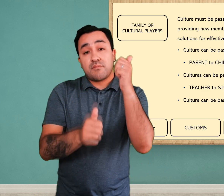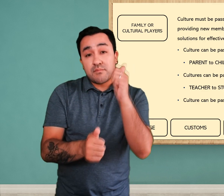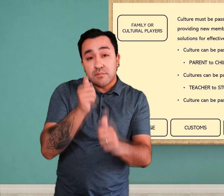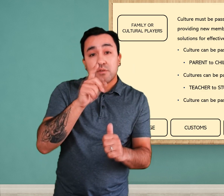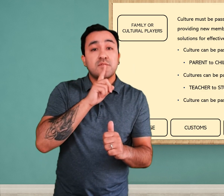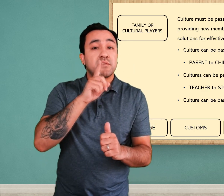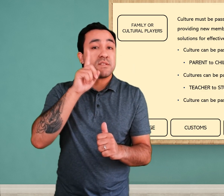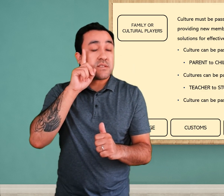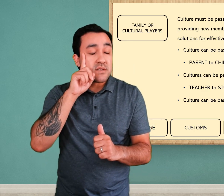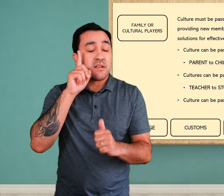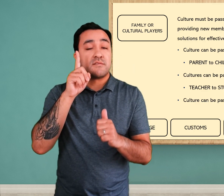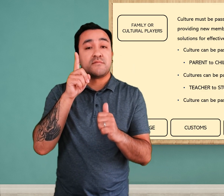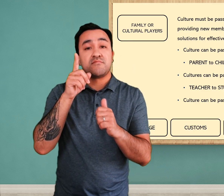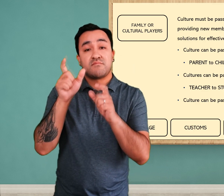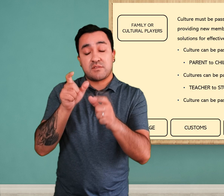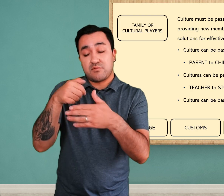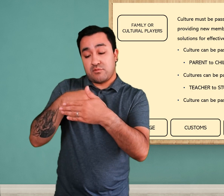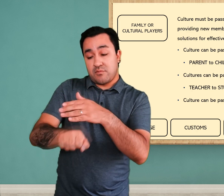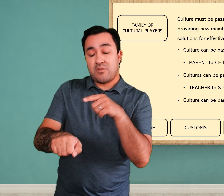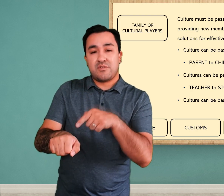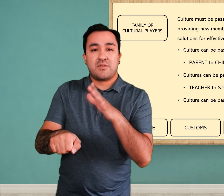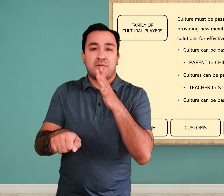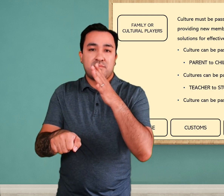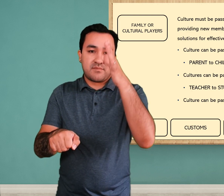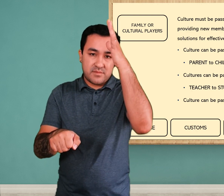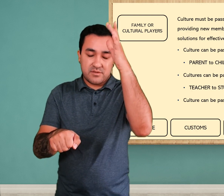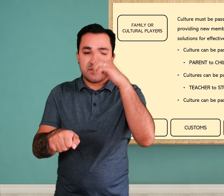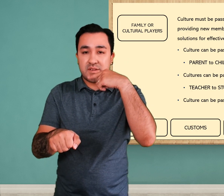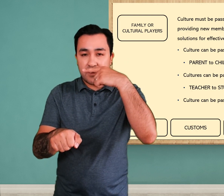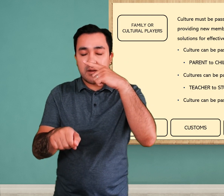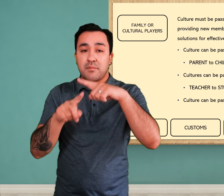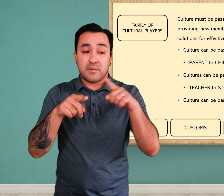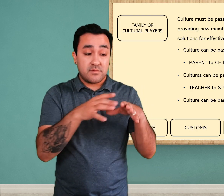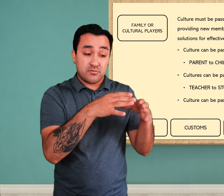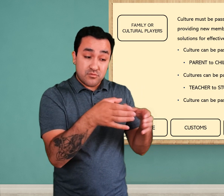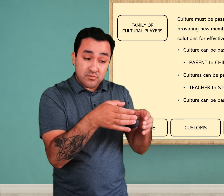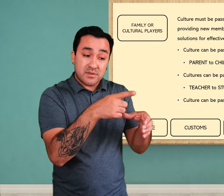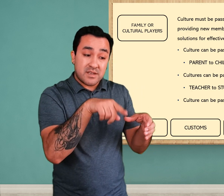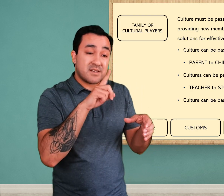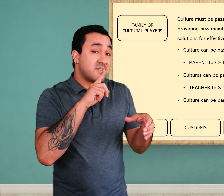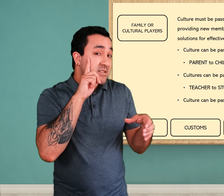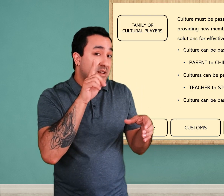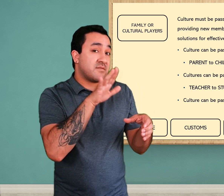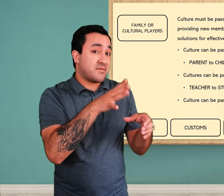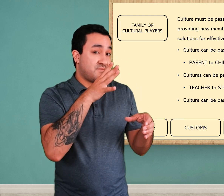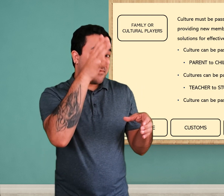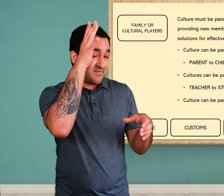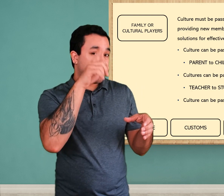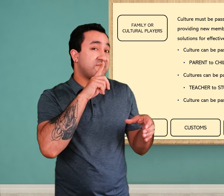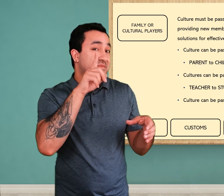to Deaf parents. Thus the last option being a mixture of the two, although Deaf culture is mostly passed